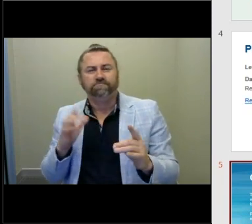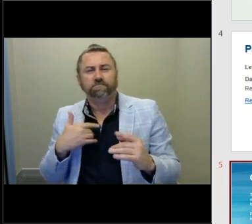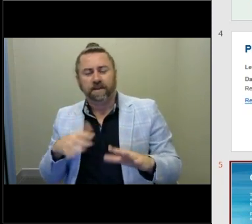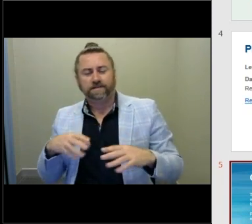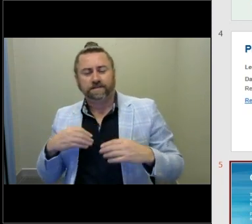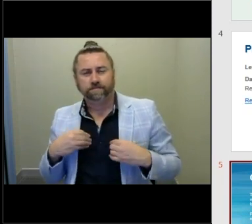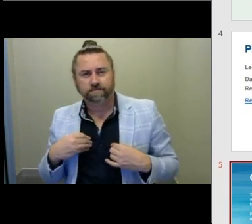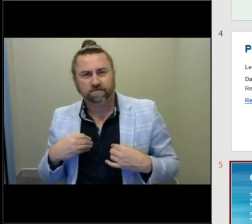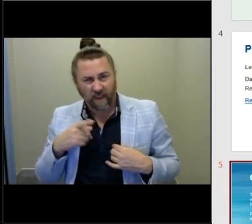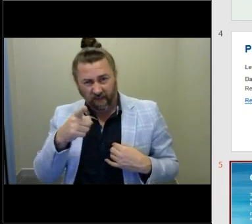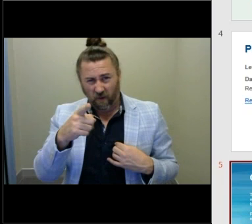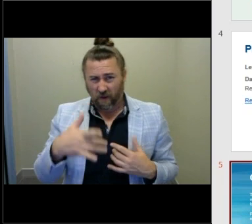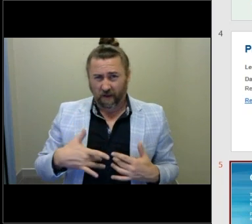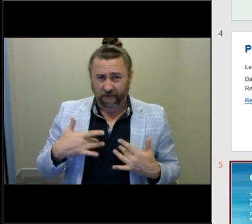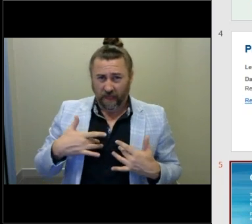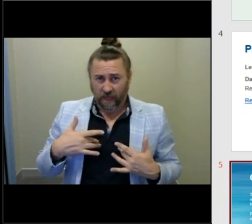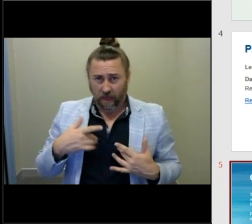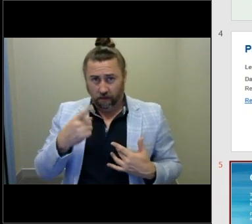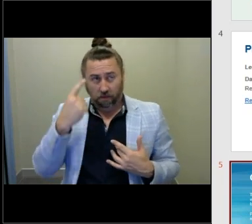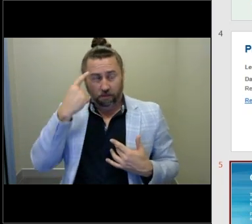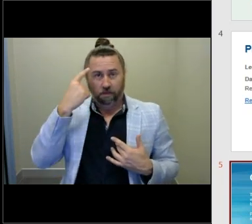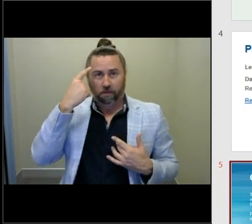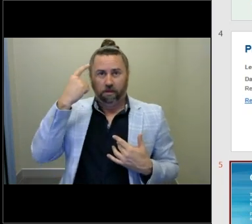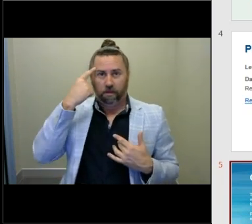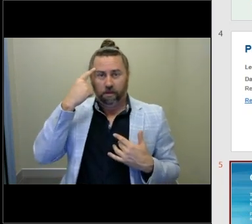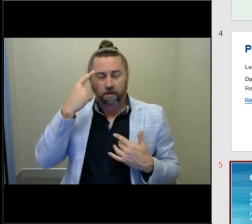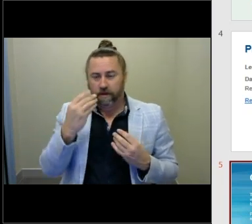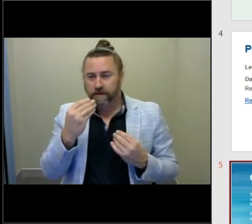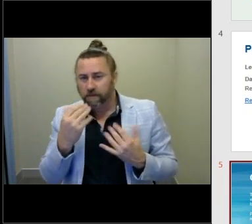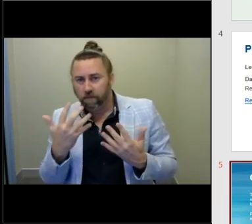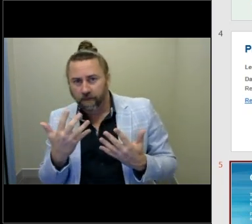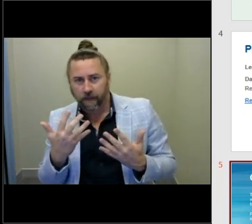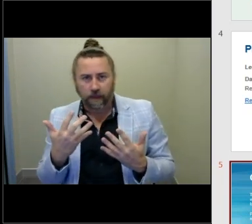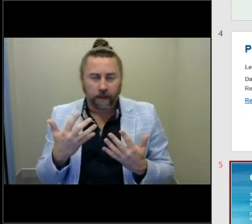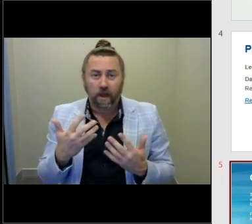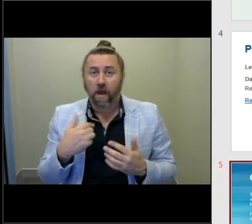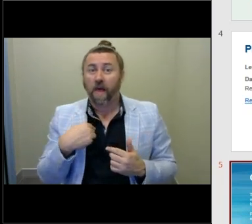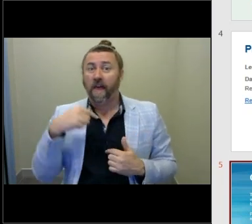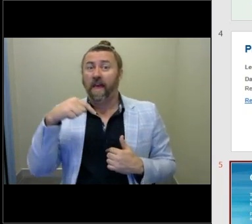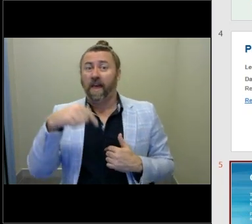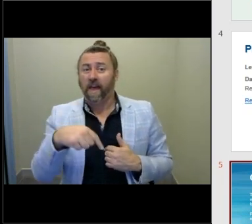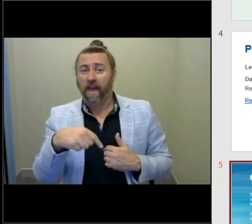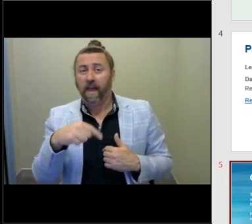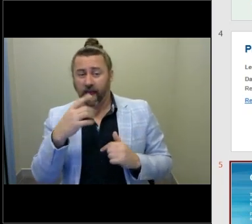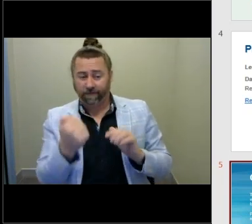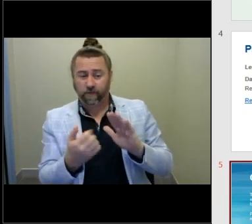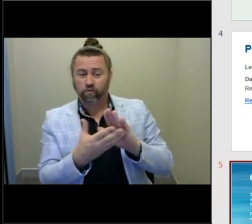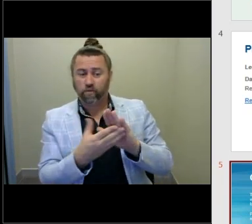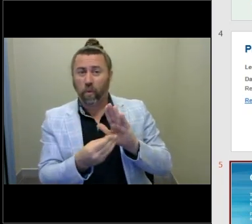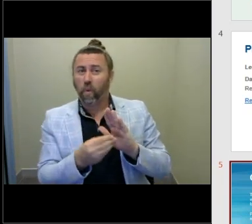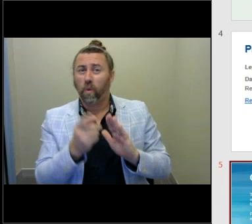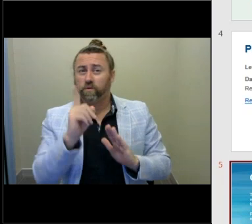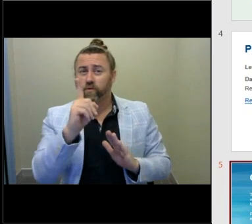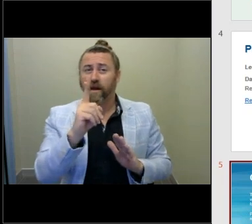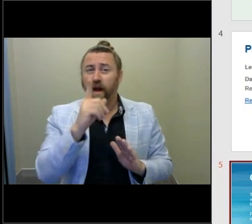where you would like to listen to it at a later stage, then we are recording it today and it will be published on our YouTube channel.